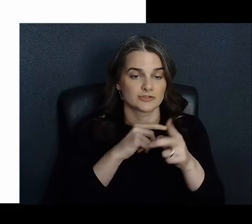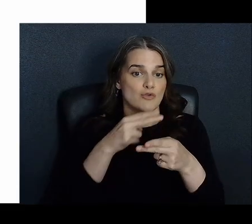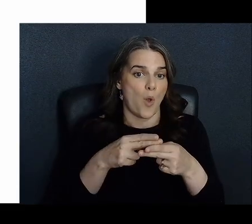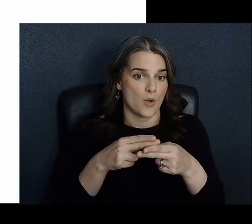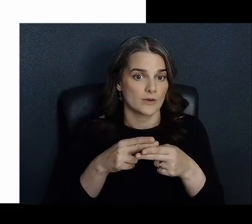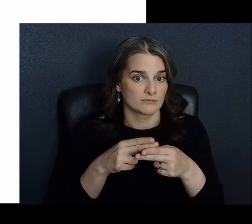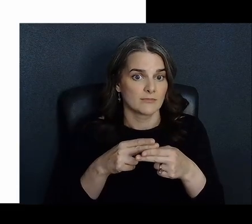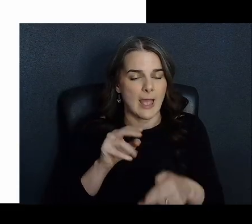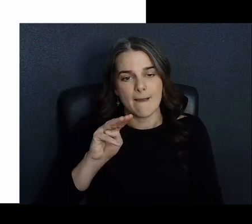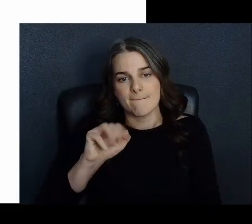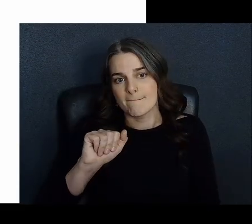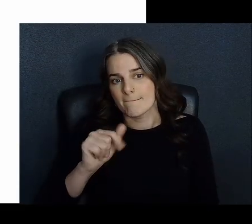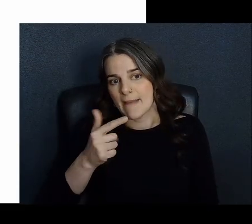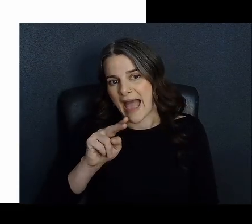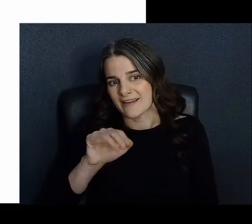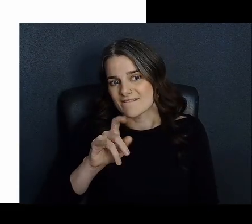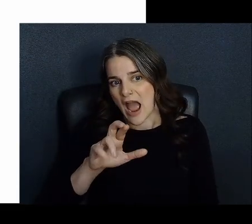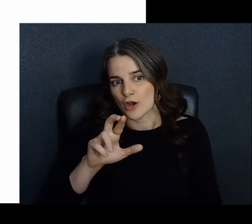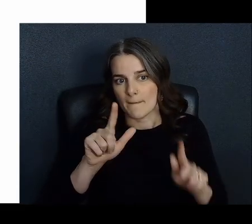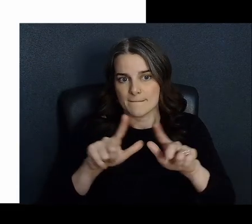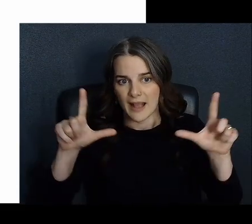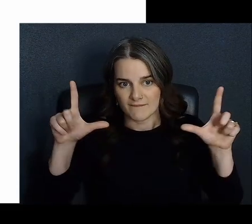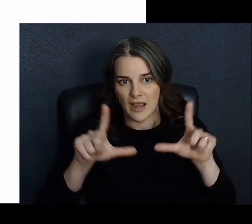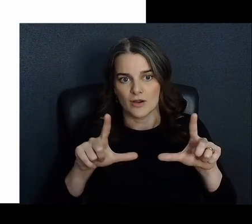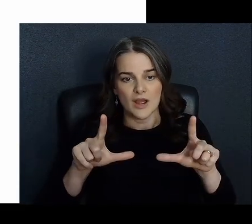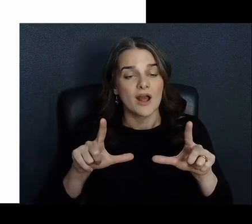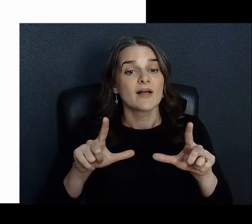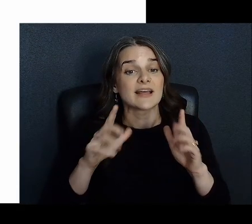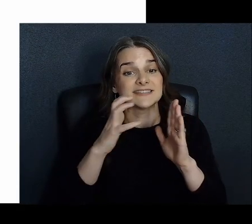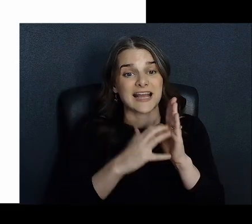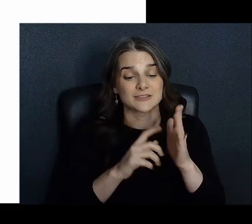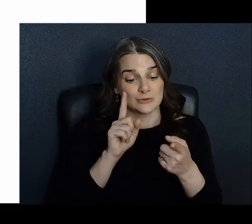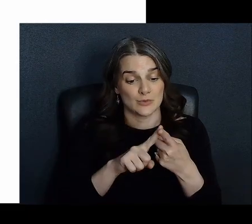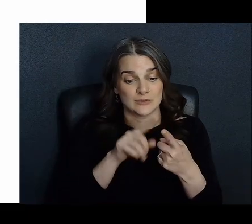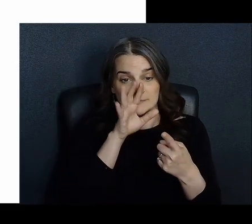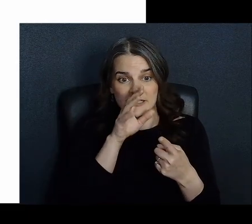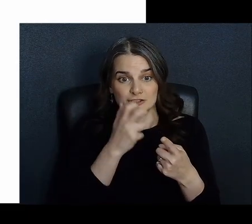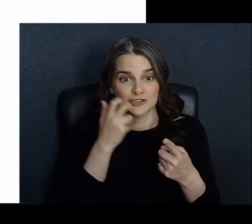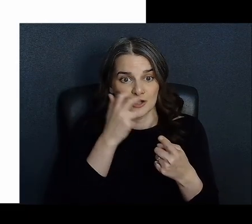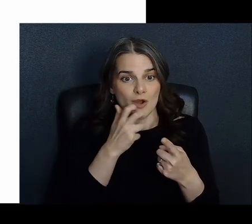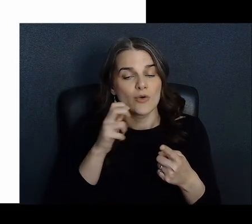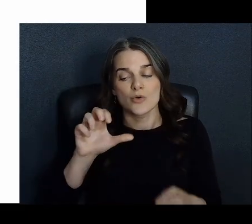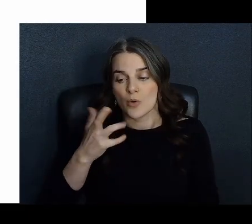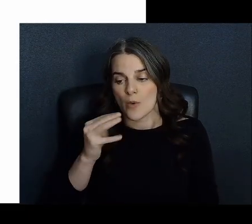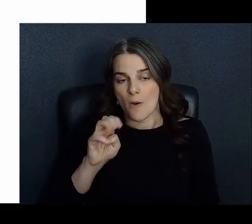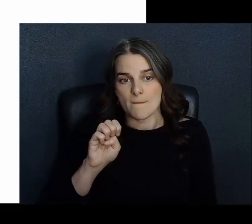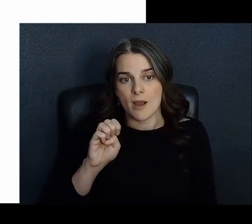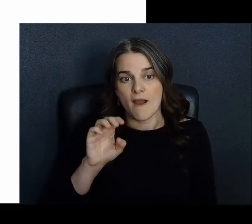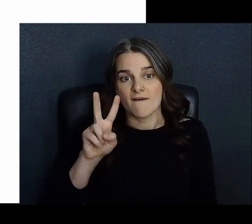And their text to speech is called Chromevox, V-O-X. C-H-R-O-M-E-V-O-X.